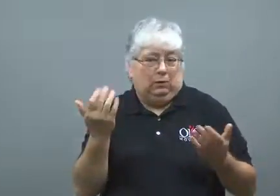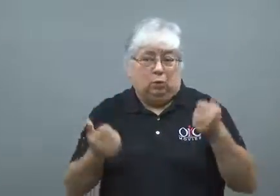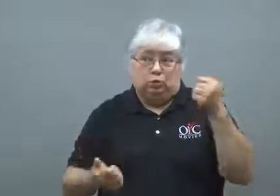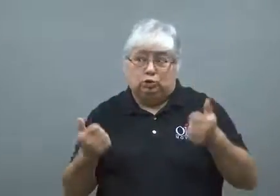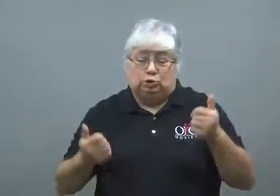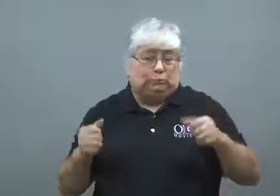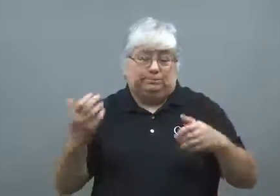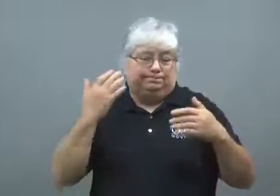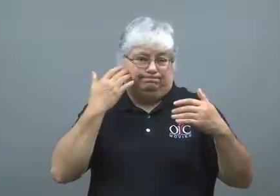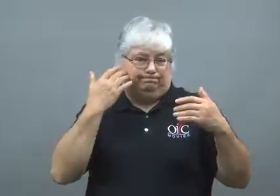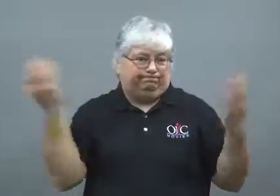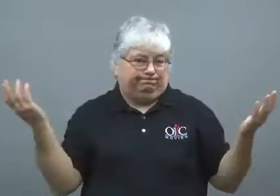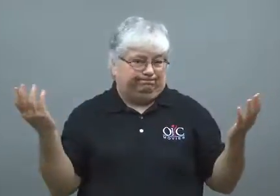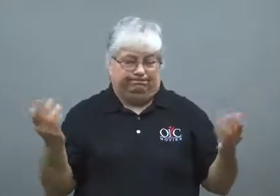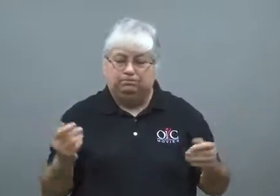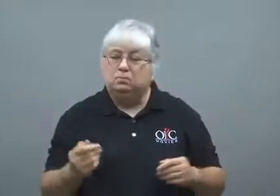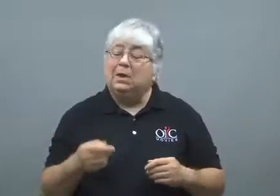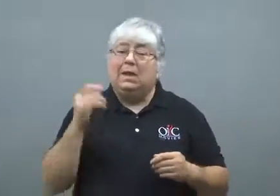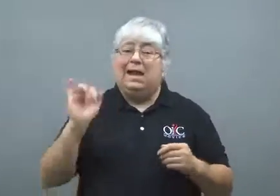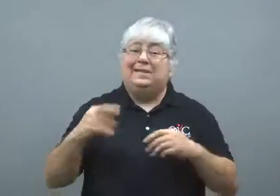What actually happened is unknown.